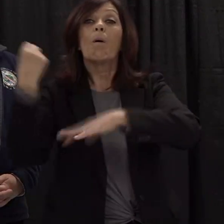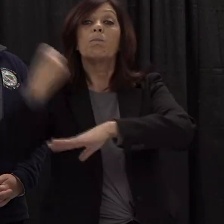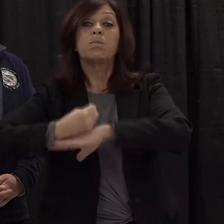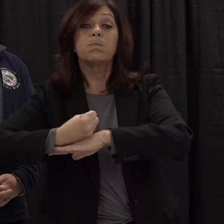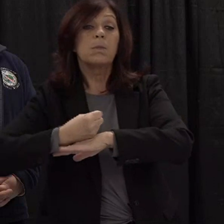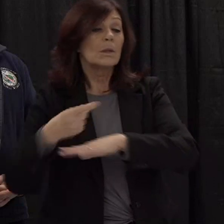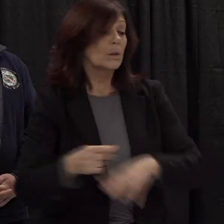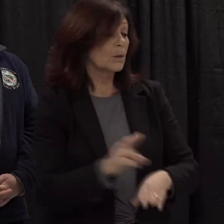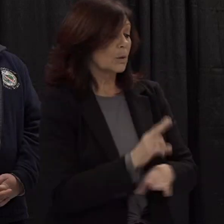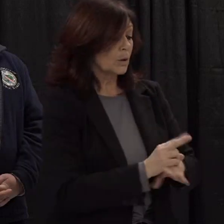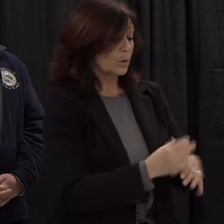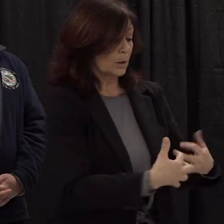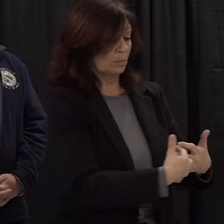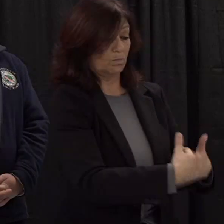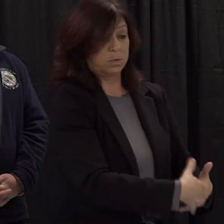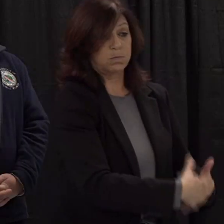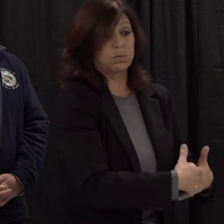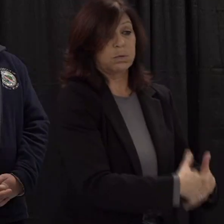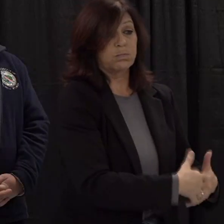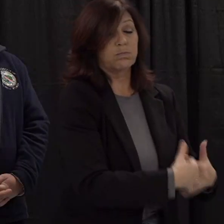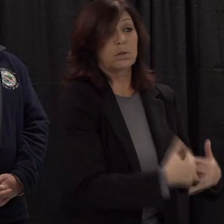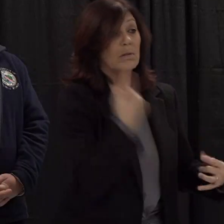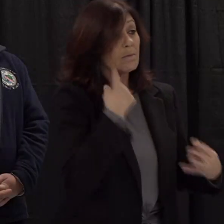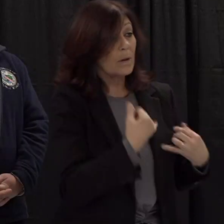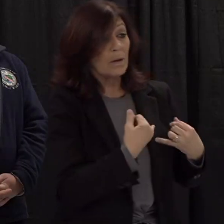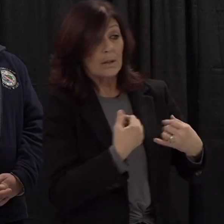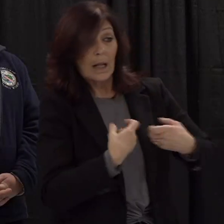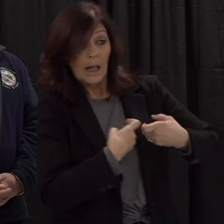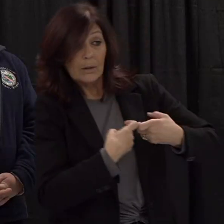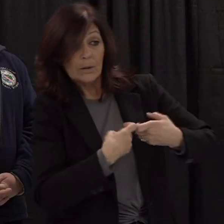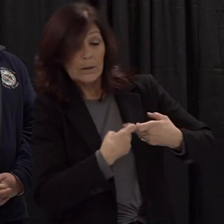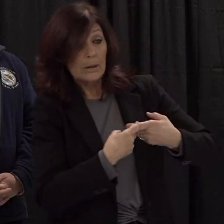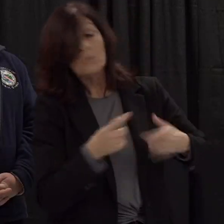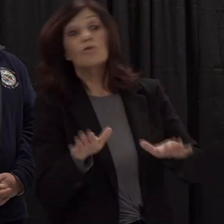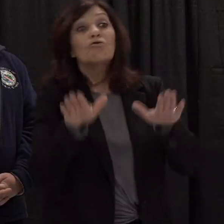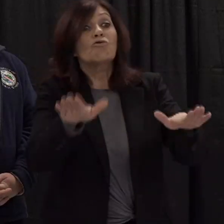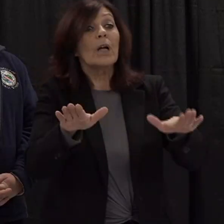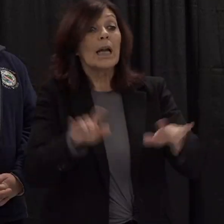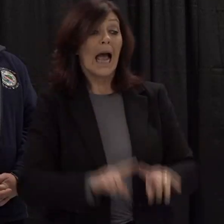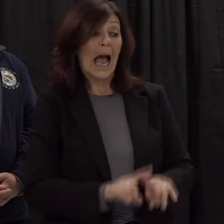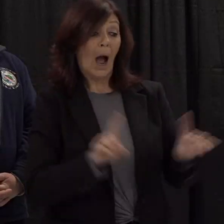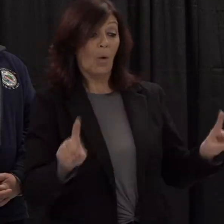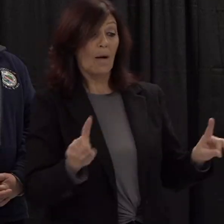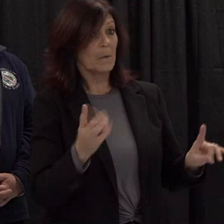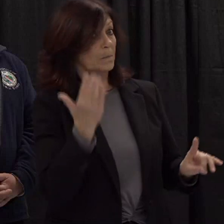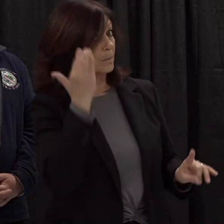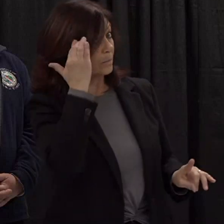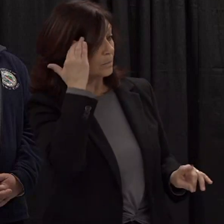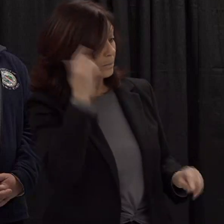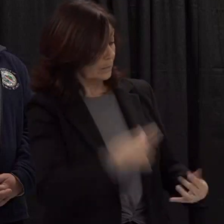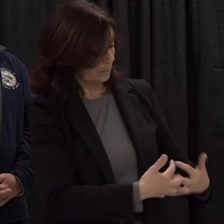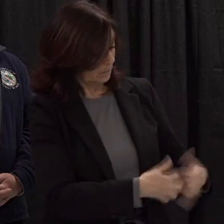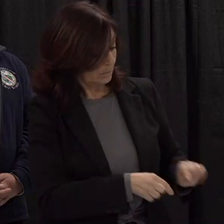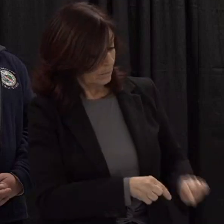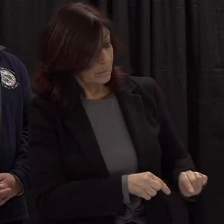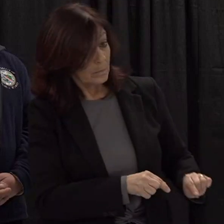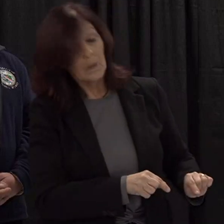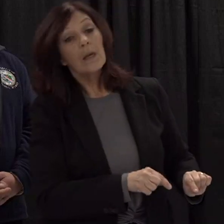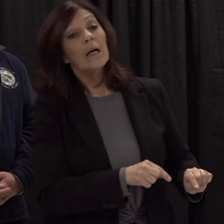during this storm and they may have generators to keep the lights on, which is great. However, we have to be very, very careful because generators